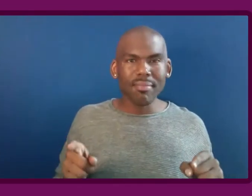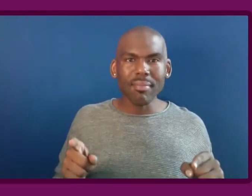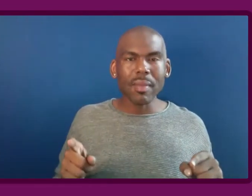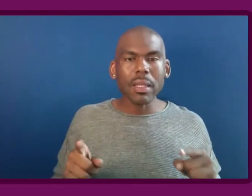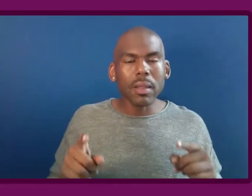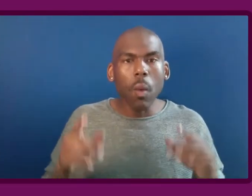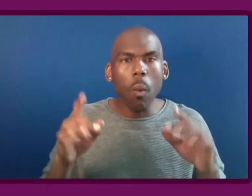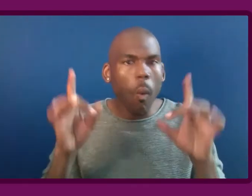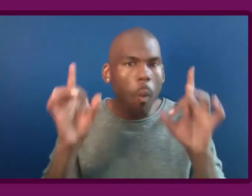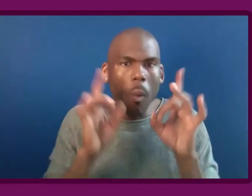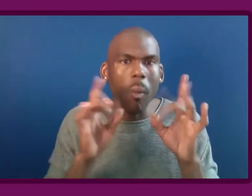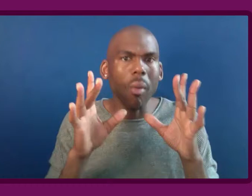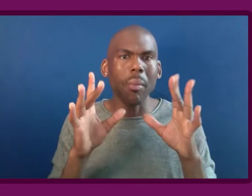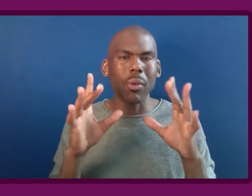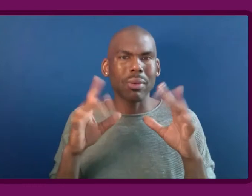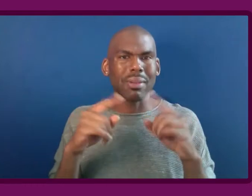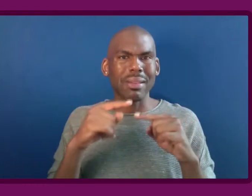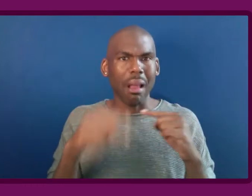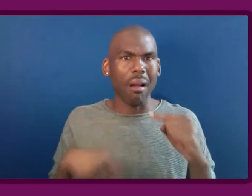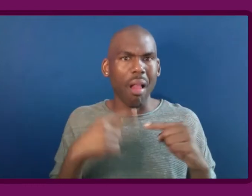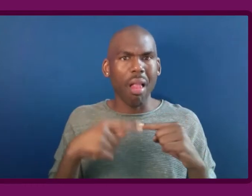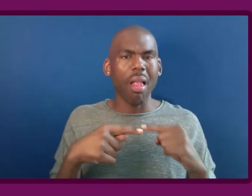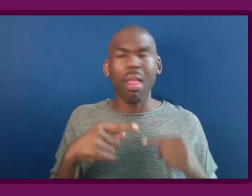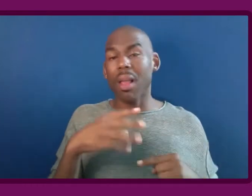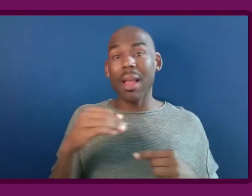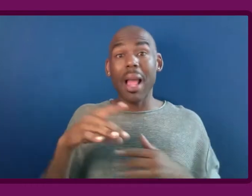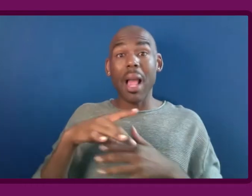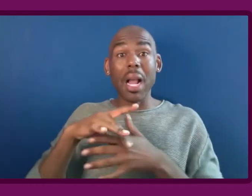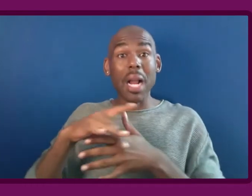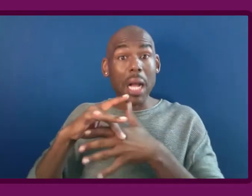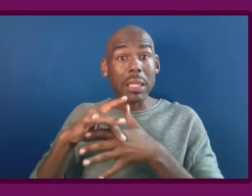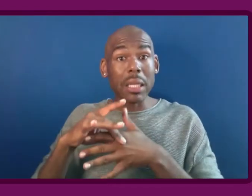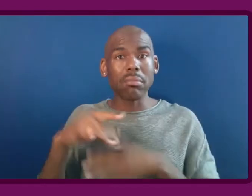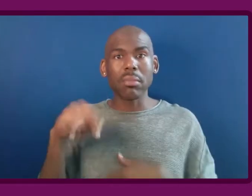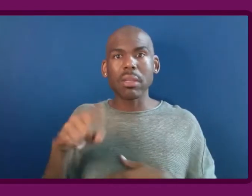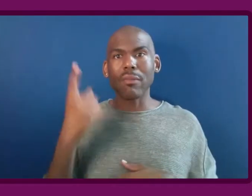It's this vicious cycle. When it comes to content, this is the time that,